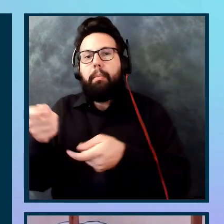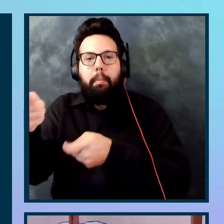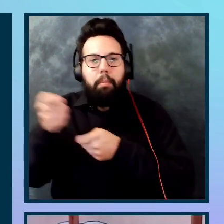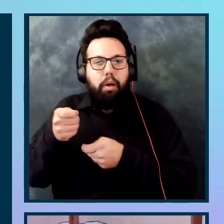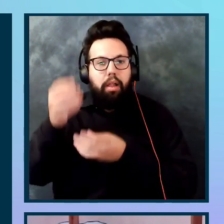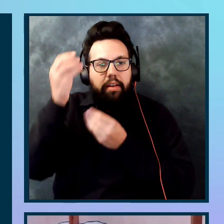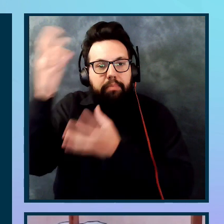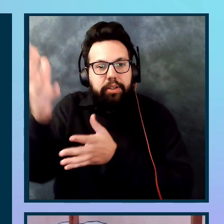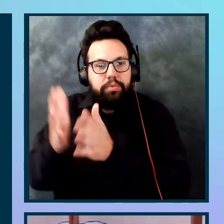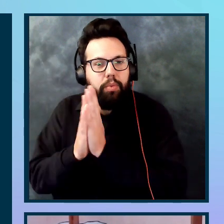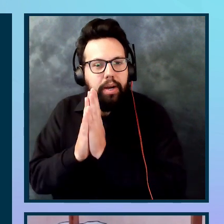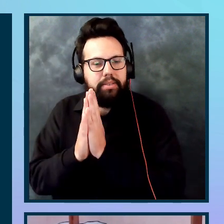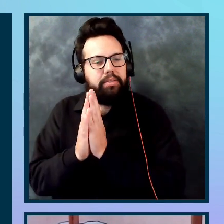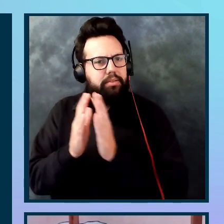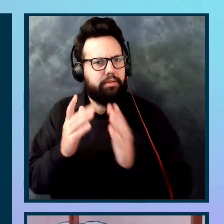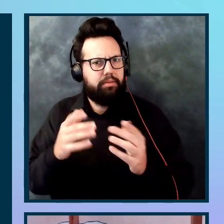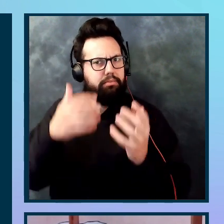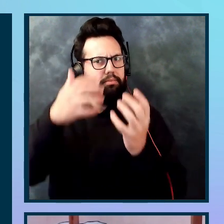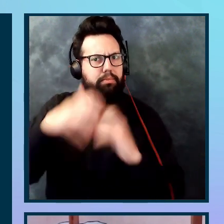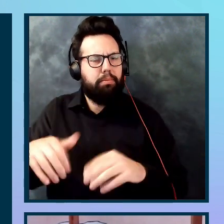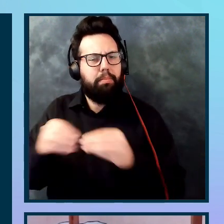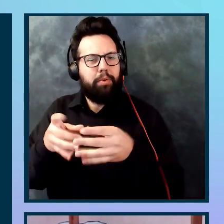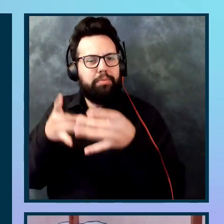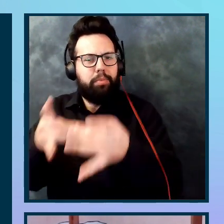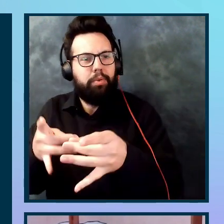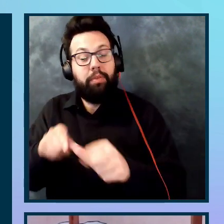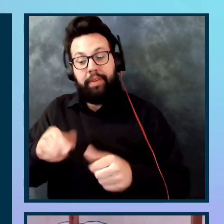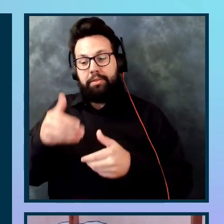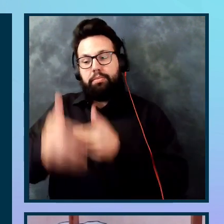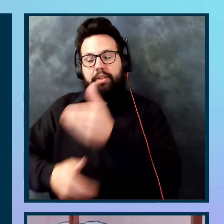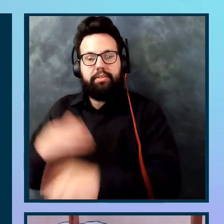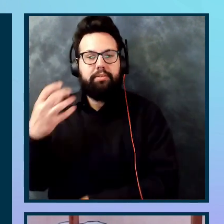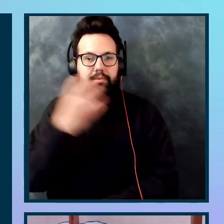and it gets everyone involved. It gets testers, developers involved.